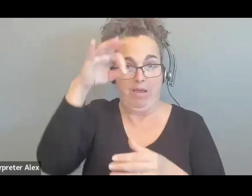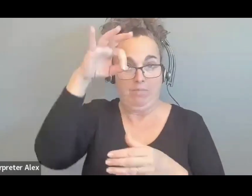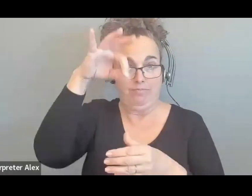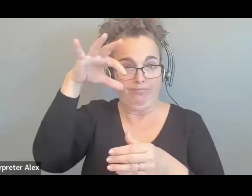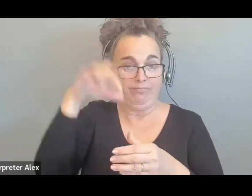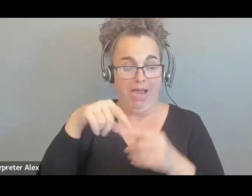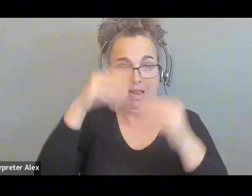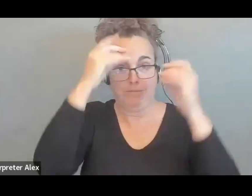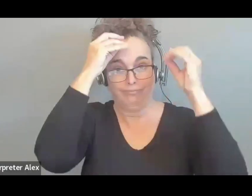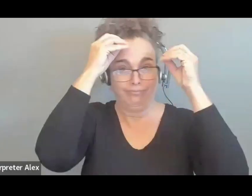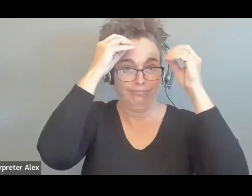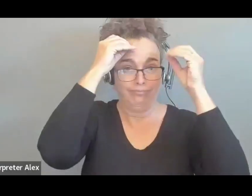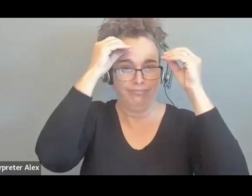make it a priority if you will.